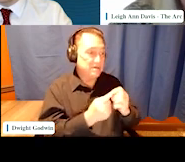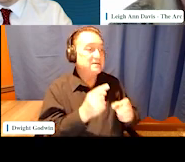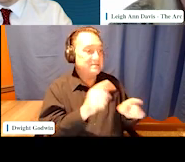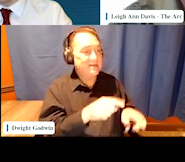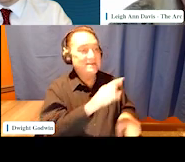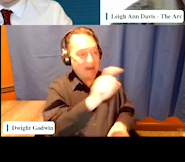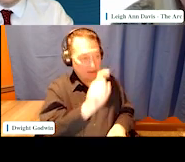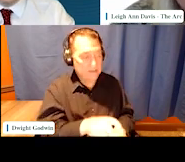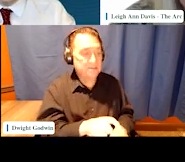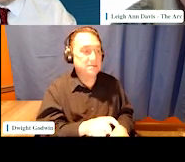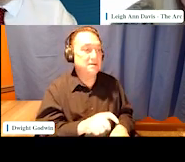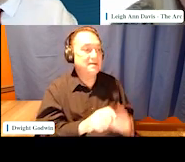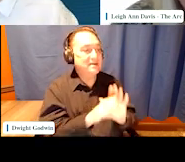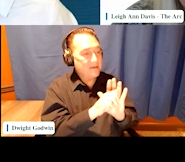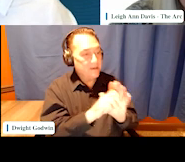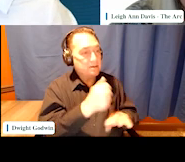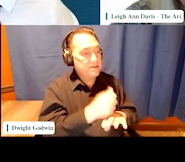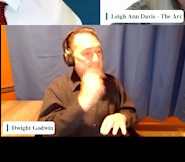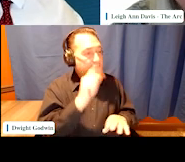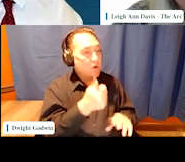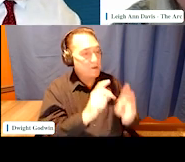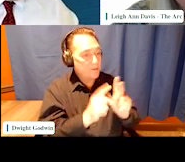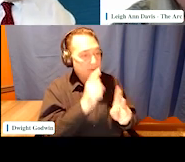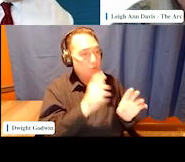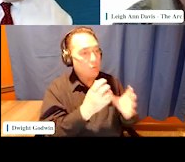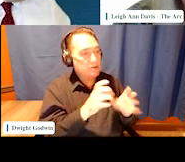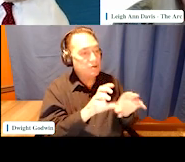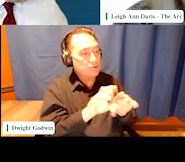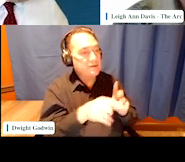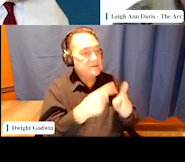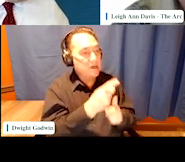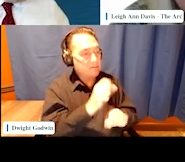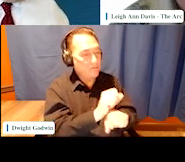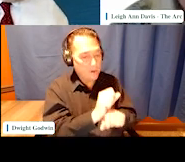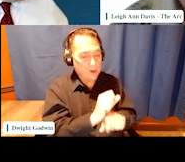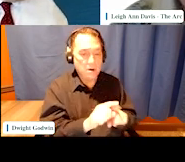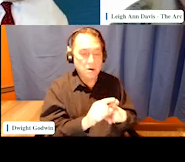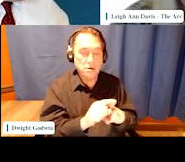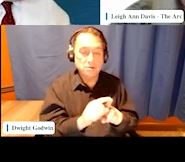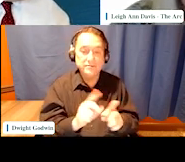for other people who wanna do this work. Another key issue in the IDD field is that